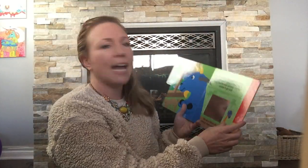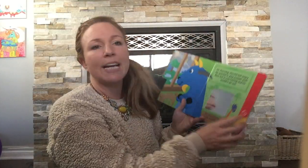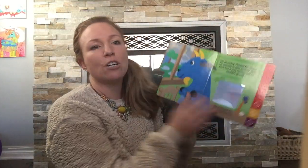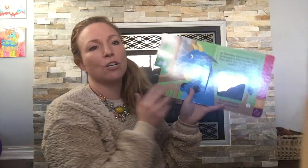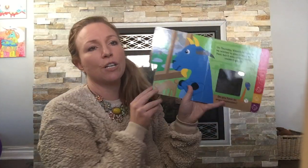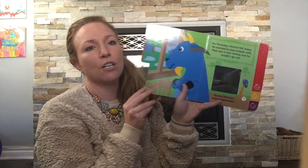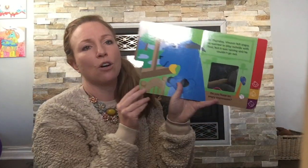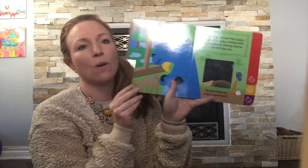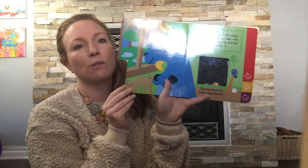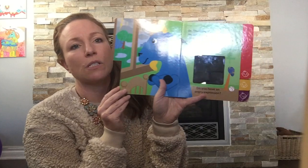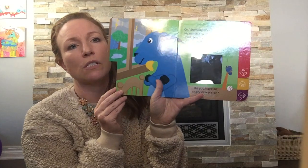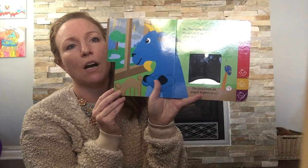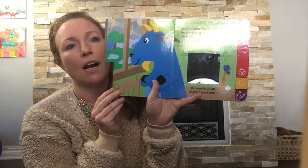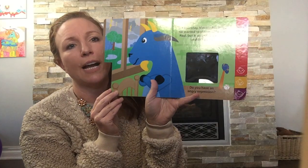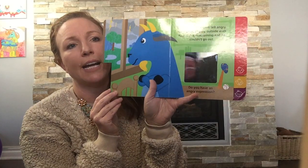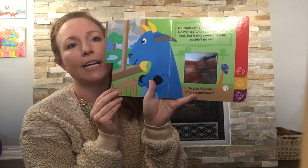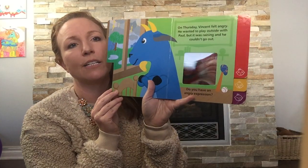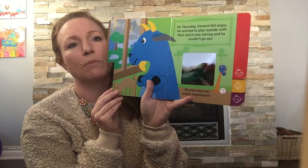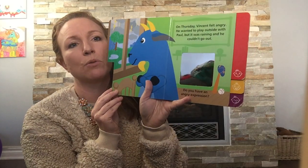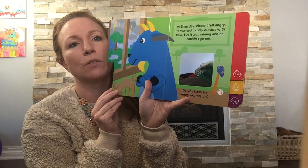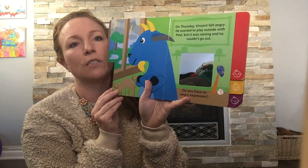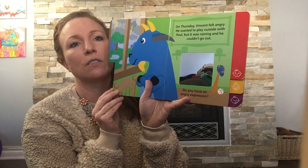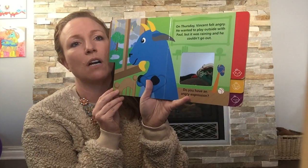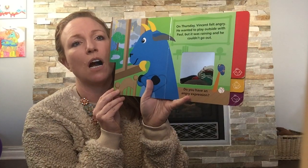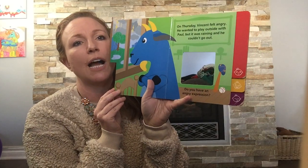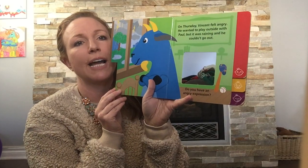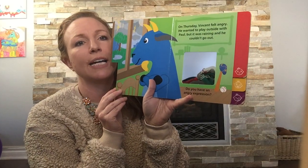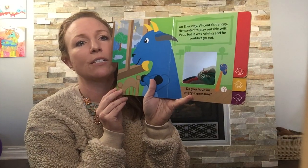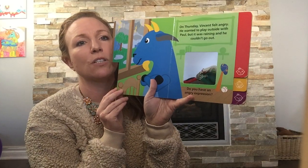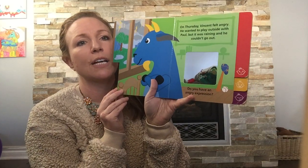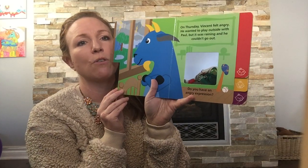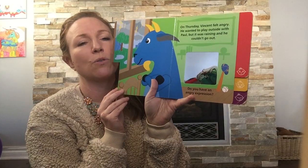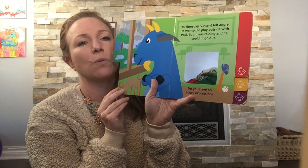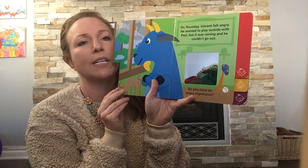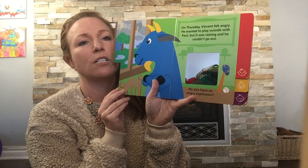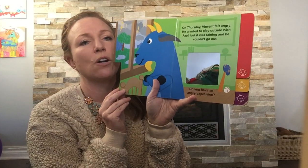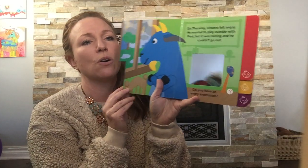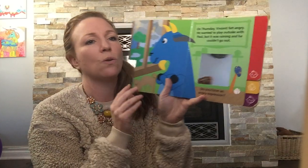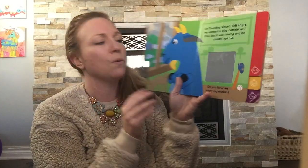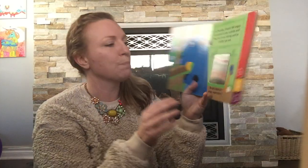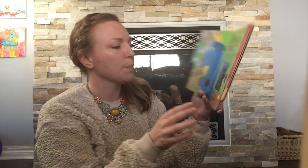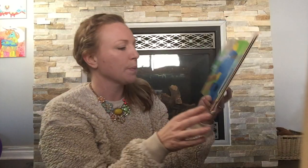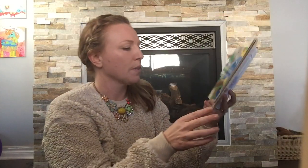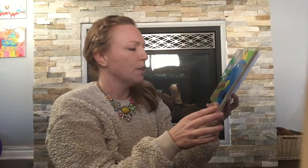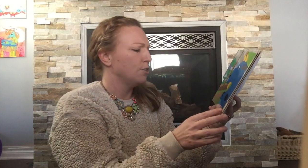And he couldn't go outside, poor little guy, he's looking out the window.